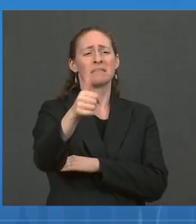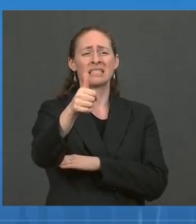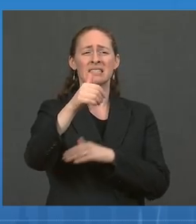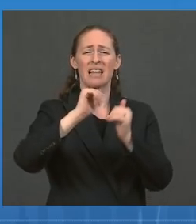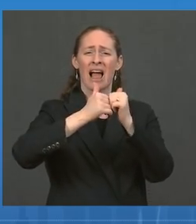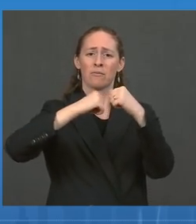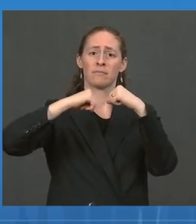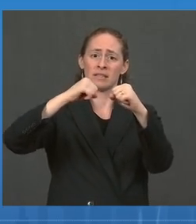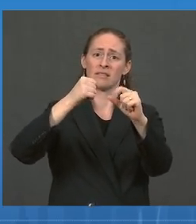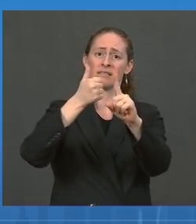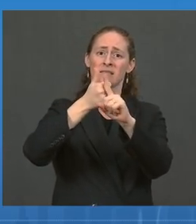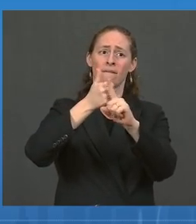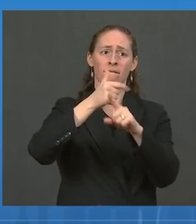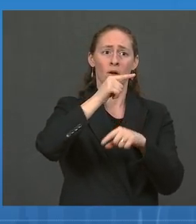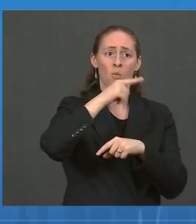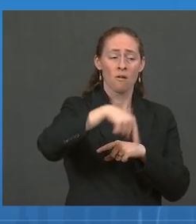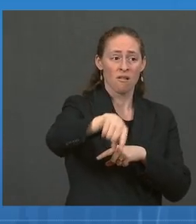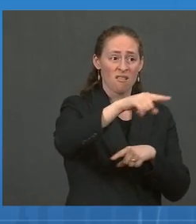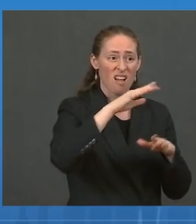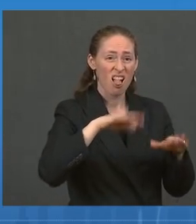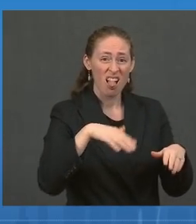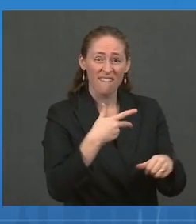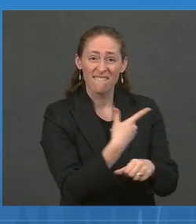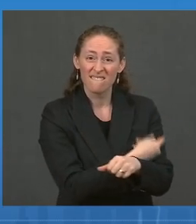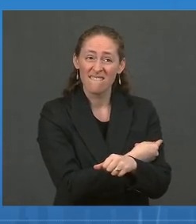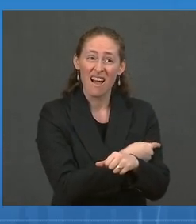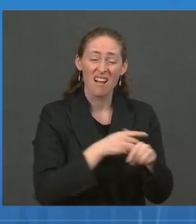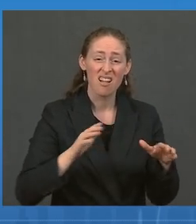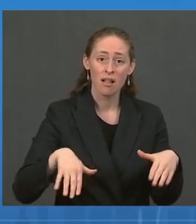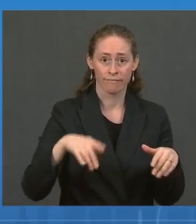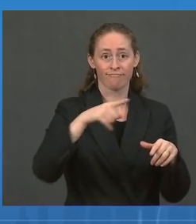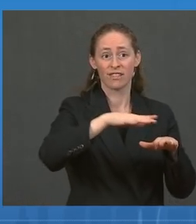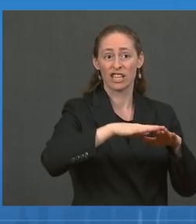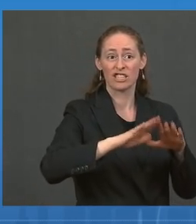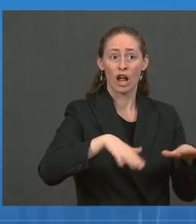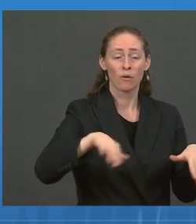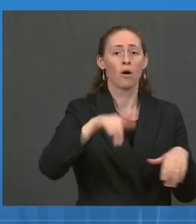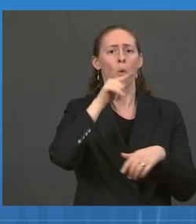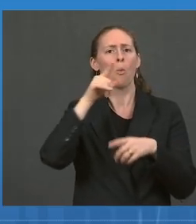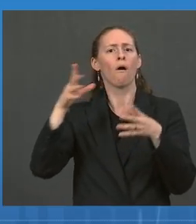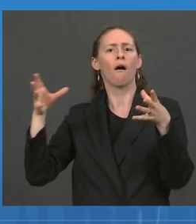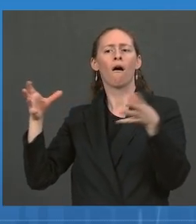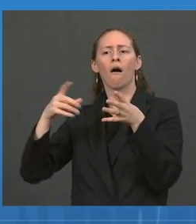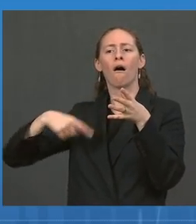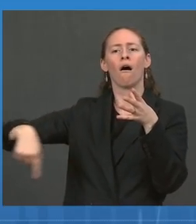and that includes our young children -- is to surround them by people who are vaccinated. So, get vaccinated yourself.